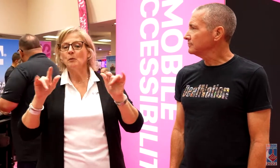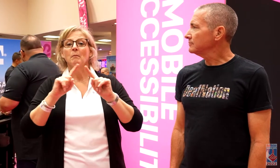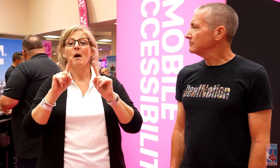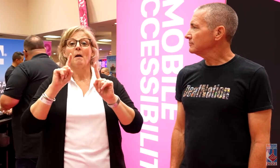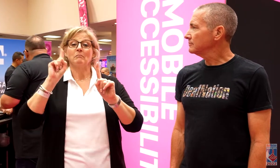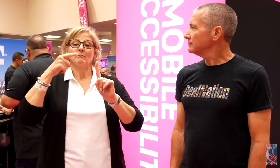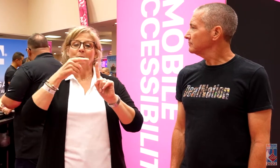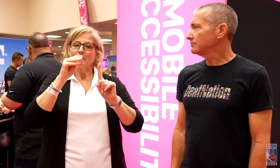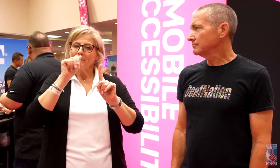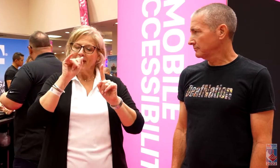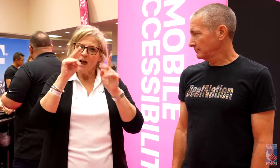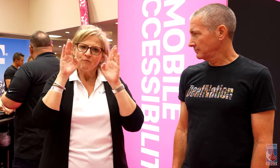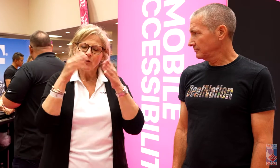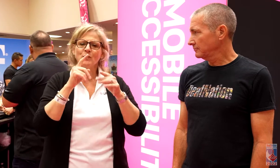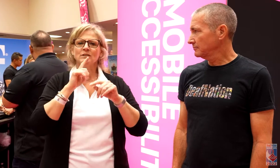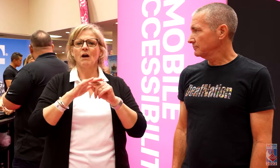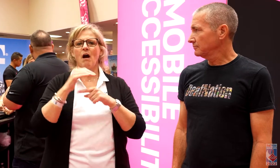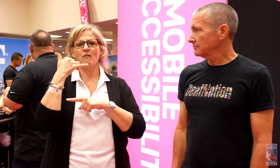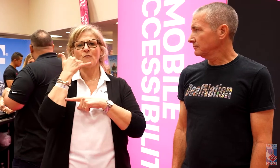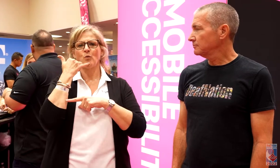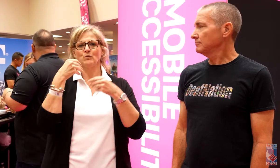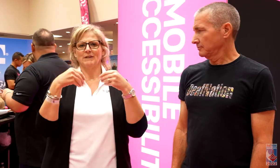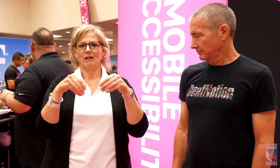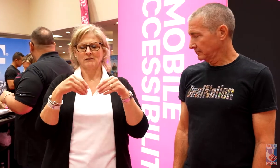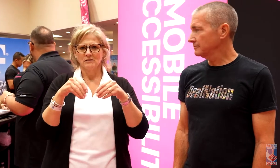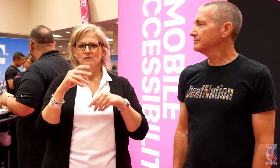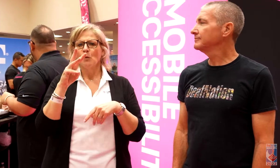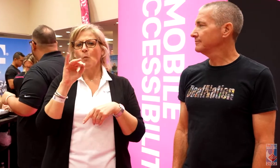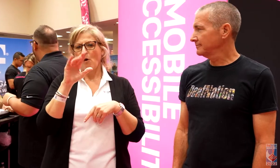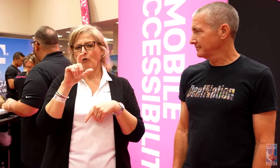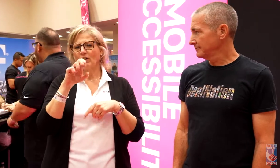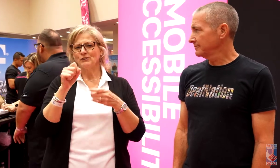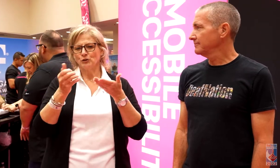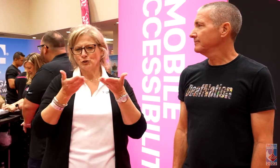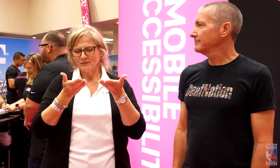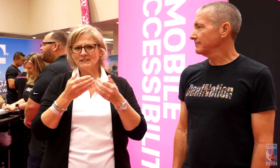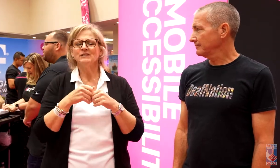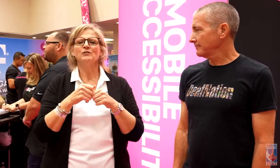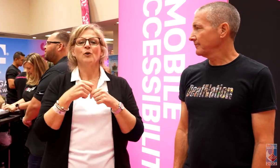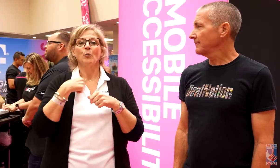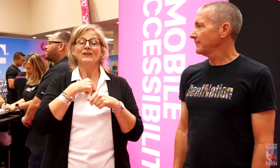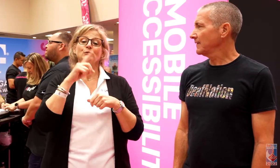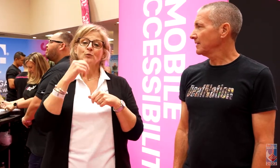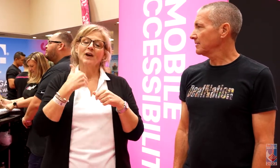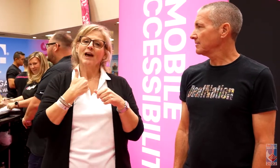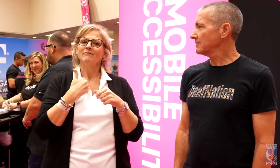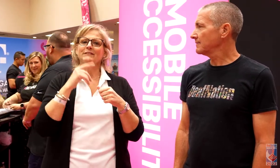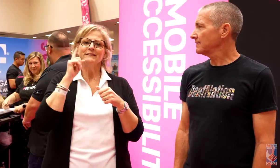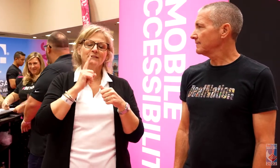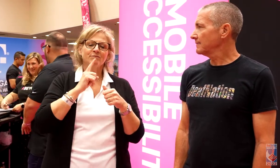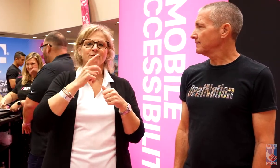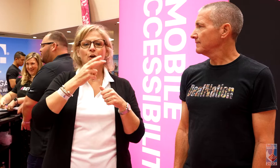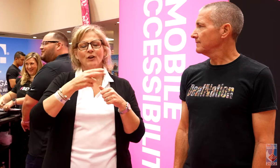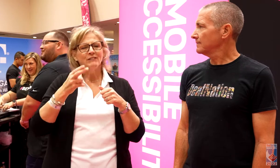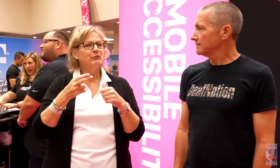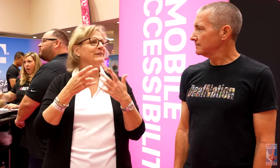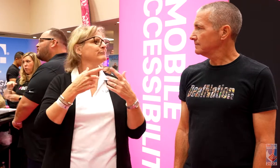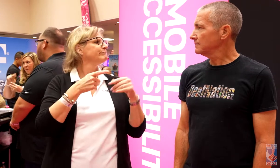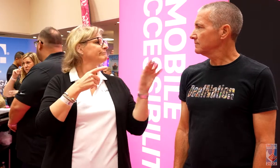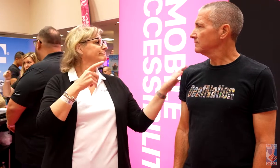but our main focus is on phone sales and wireless services. We do have Deaf, Hard of Hearing,